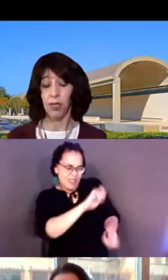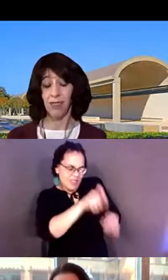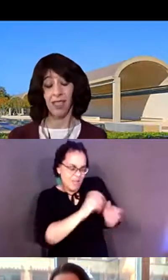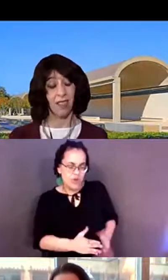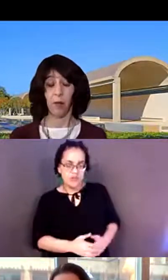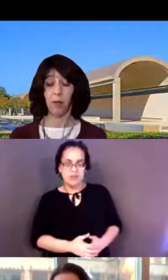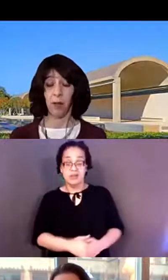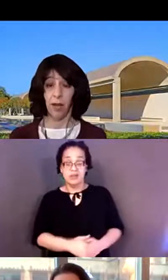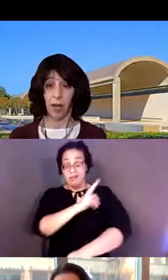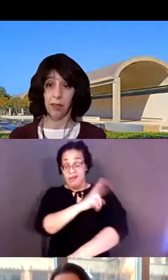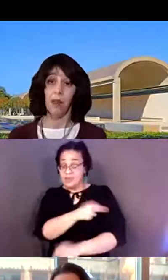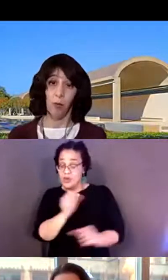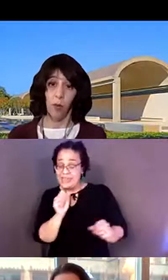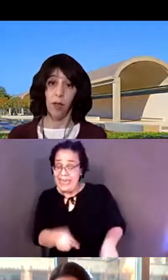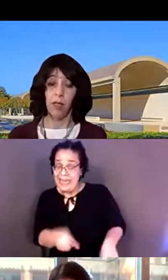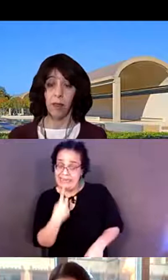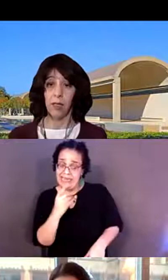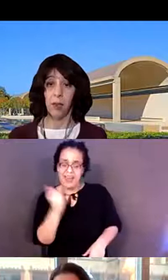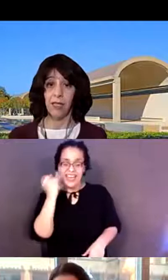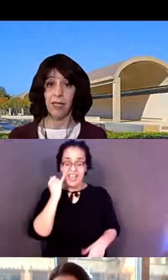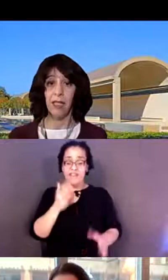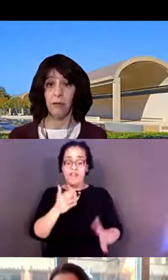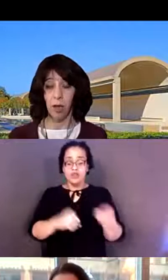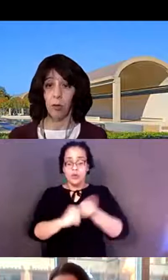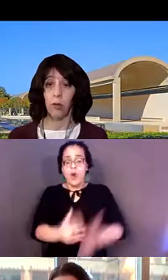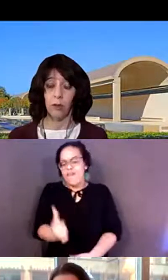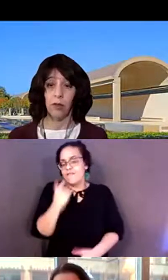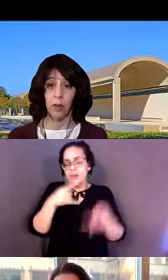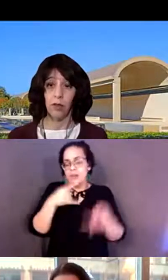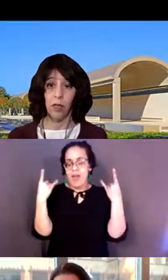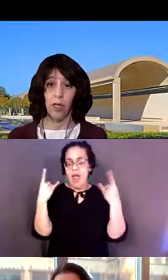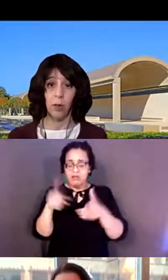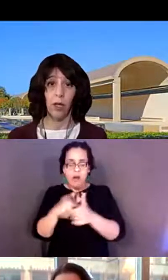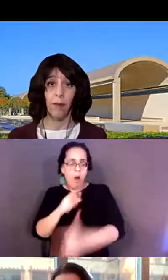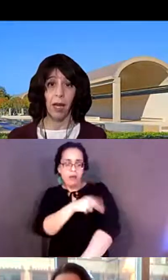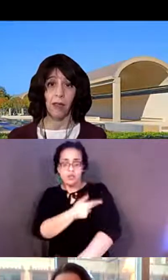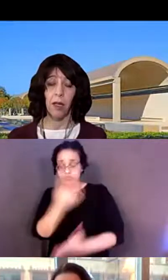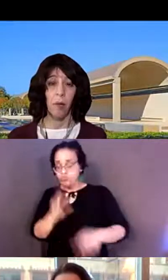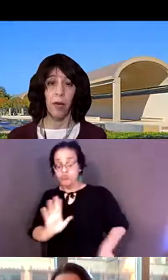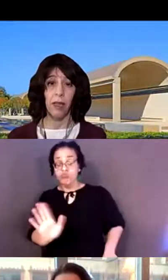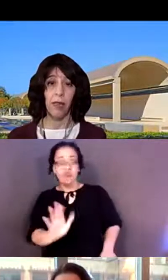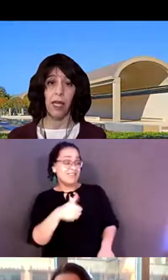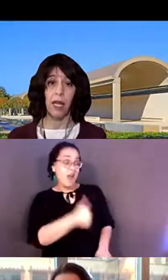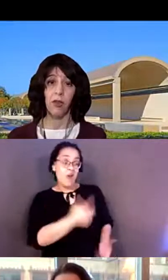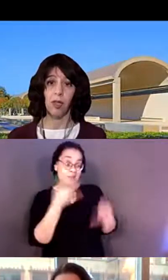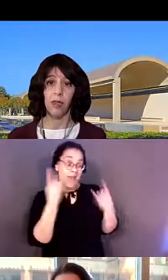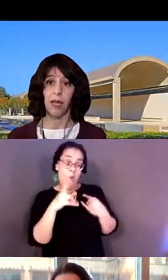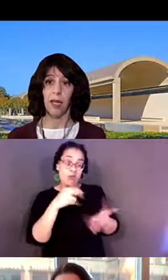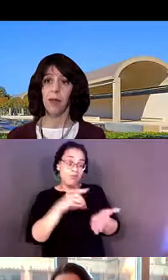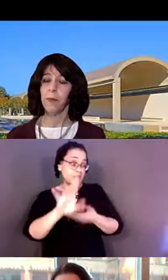says I'm not wearing a mask, well, then the hospital can say no, you need to wear a mask. But they can't